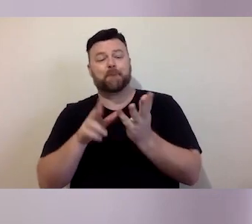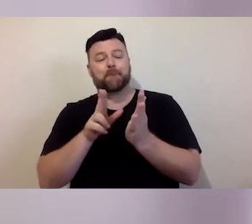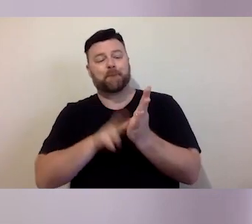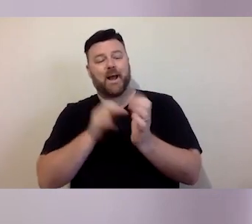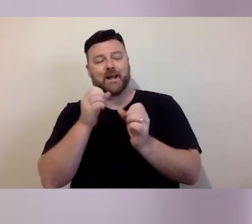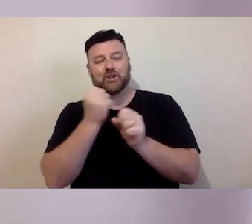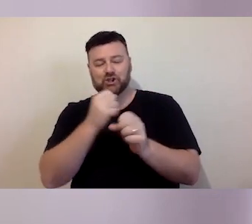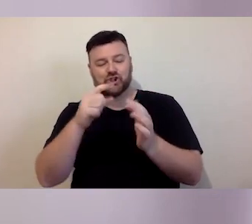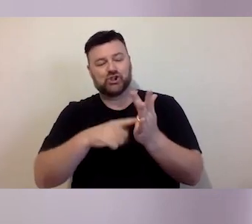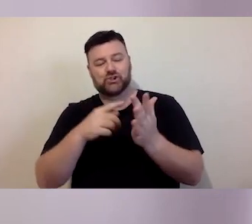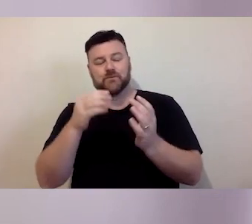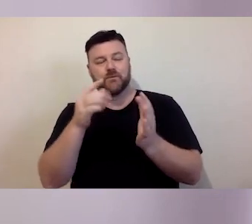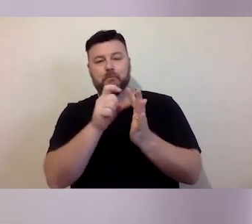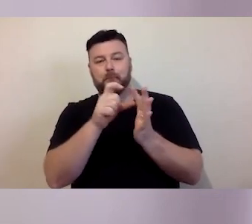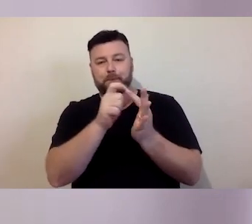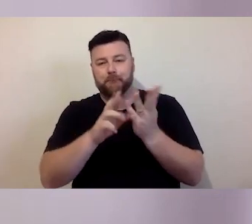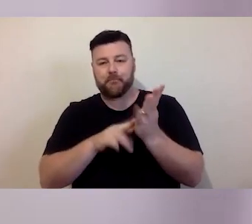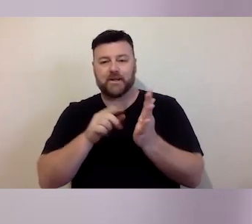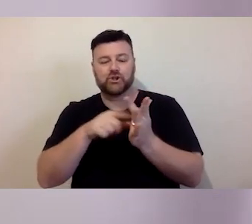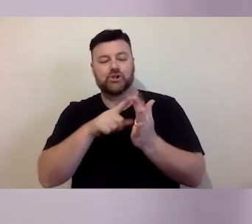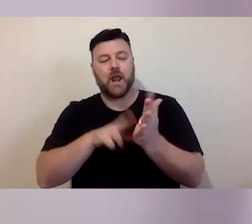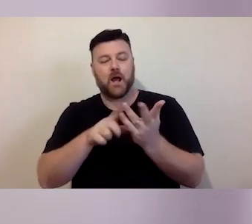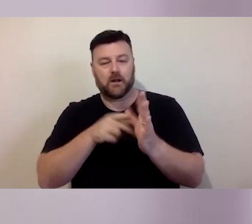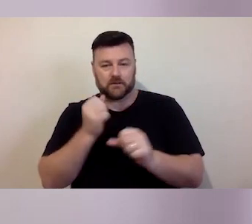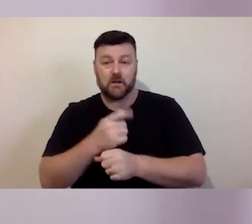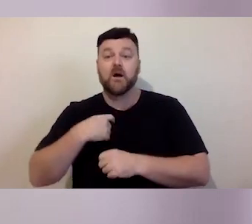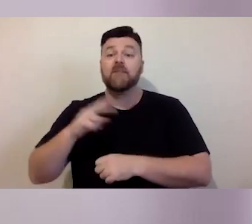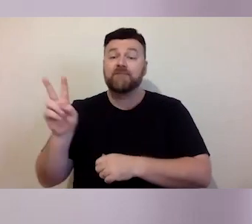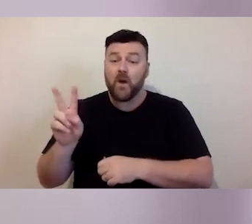I'm also from Vanuatu and Scotland. My family on